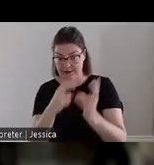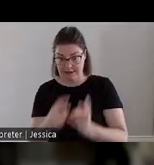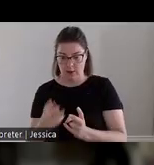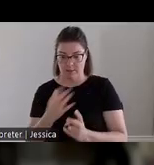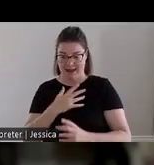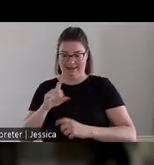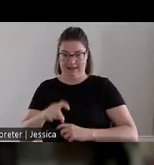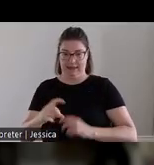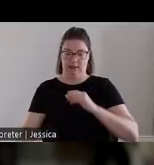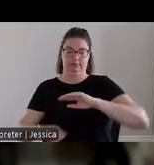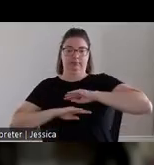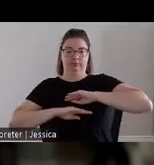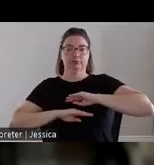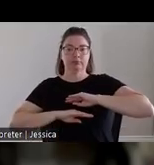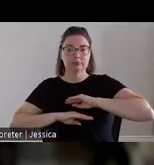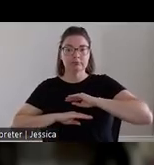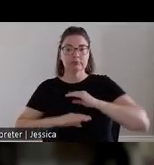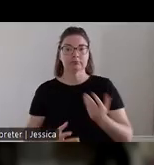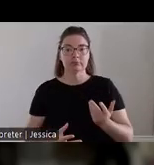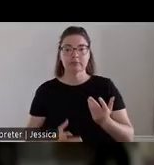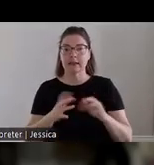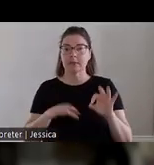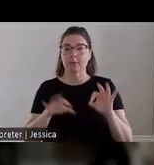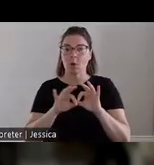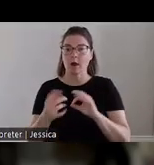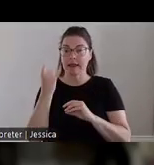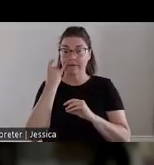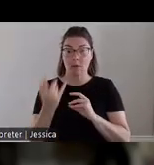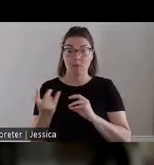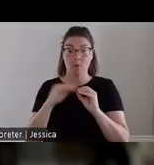meets their needs, and this can be important when there's more than one edition of a book, for example.